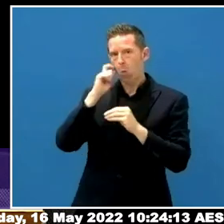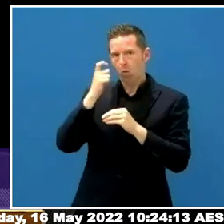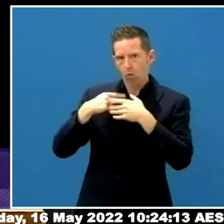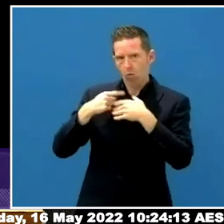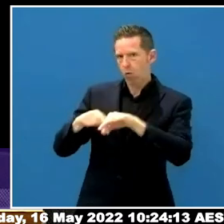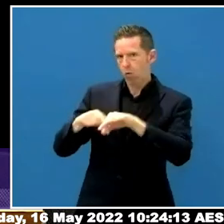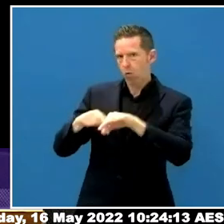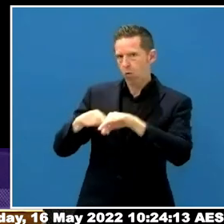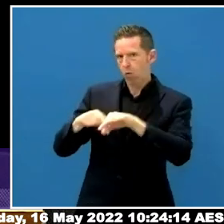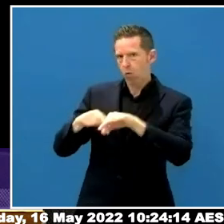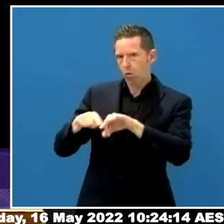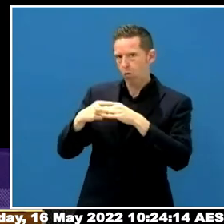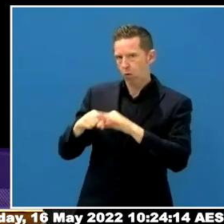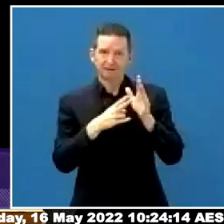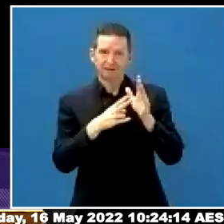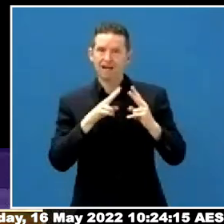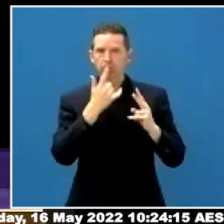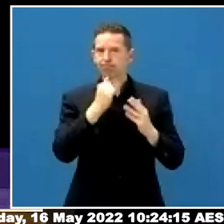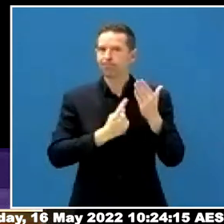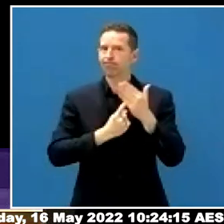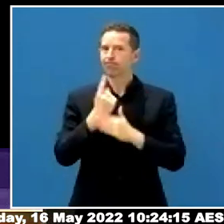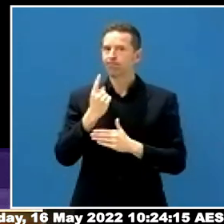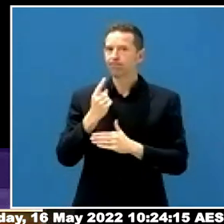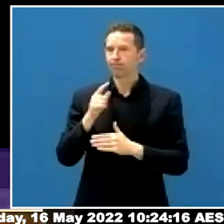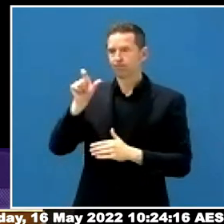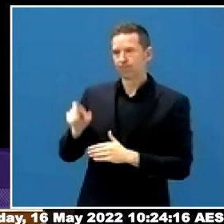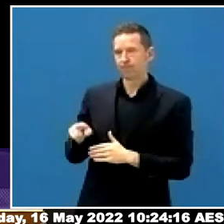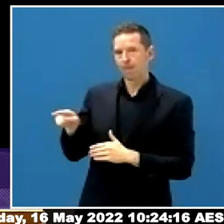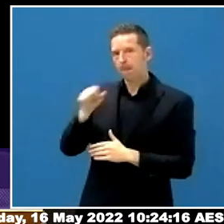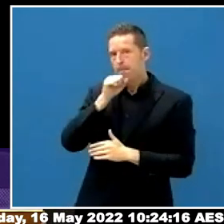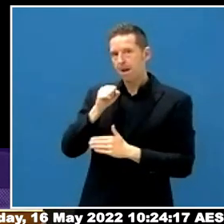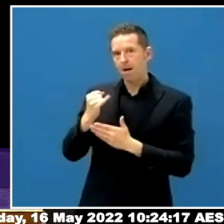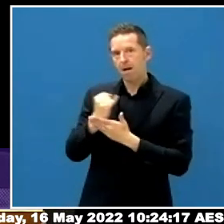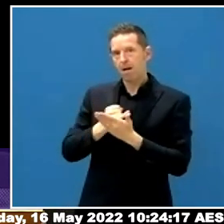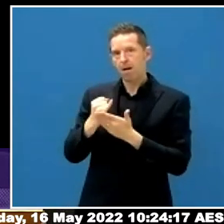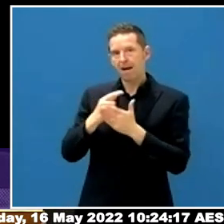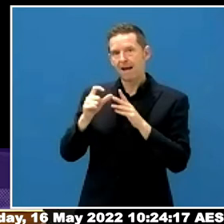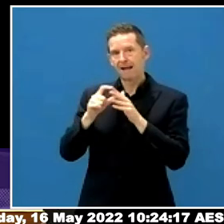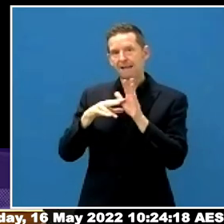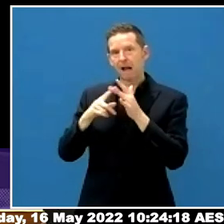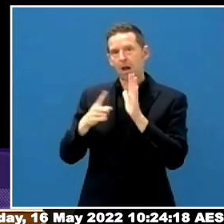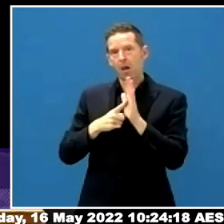former Afford Lifestyle Assistant, Daniel Nuumaalii in 2019.